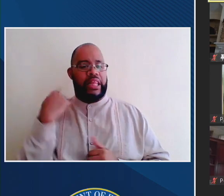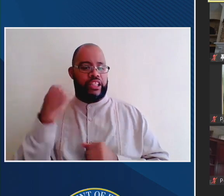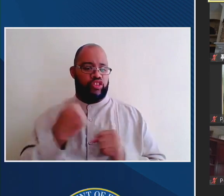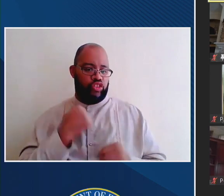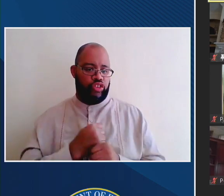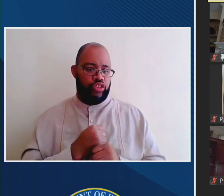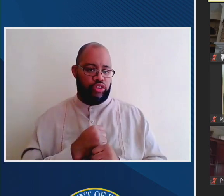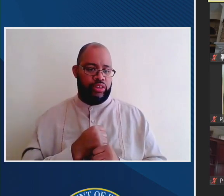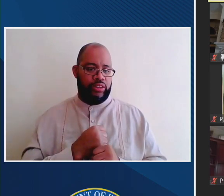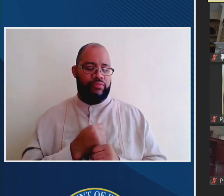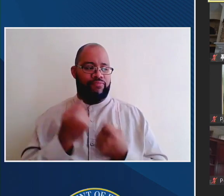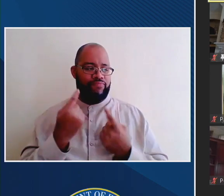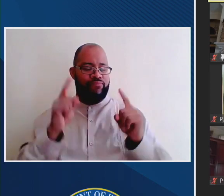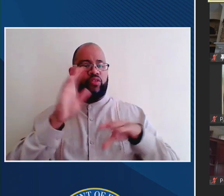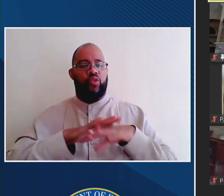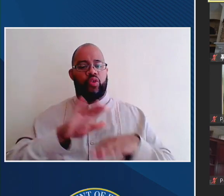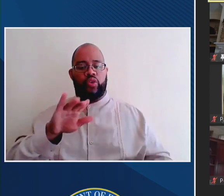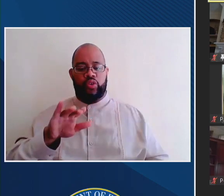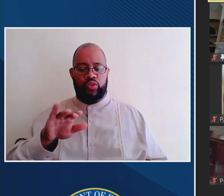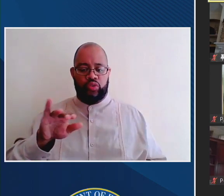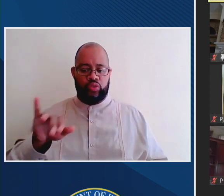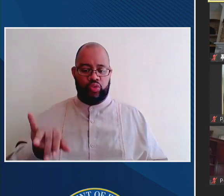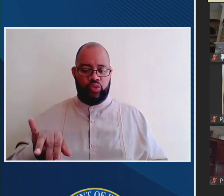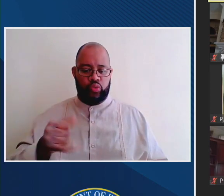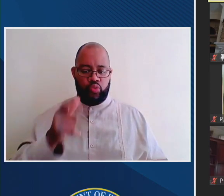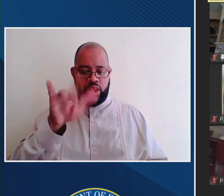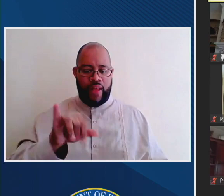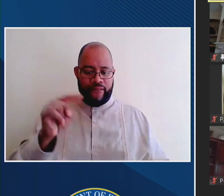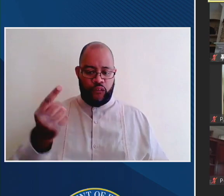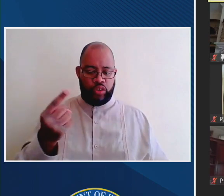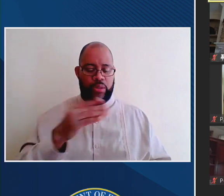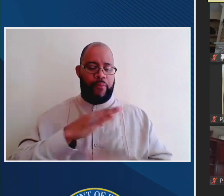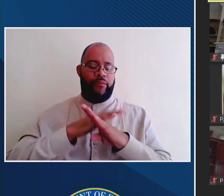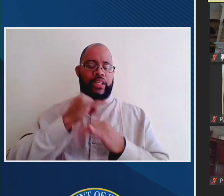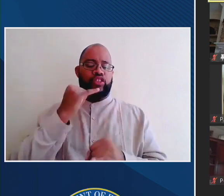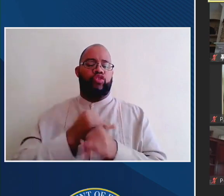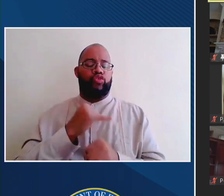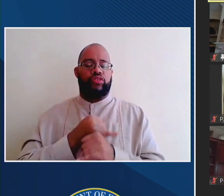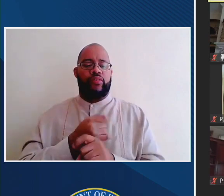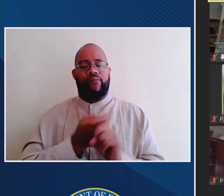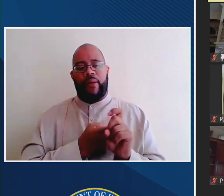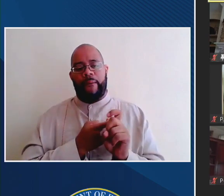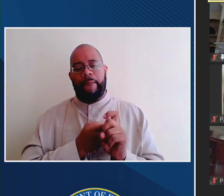effect on July 1st, that prevents institutions from requesting that students